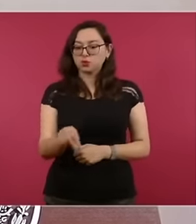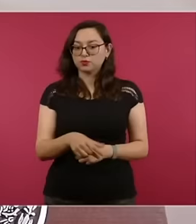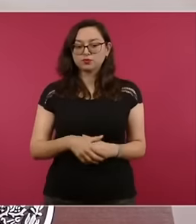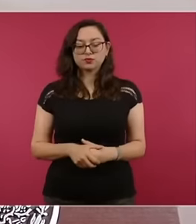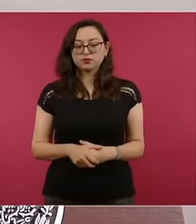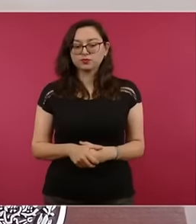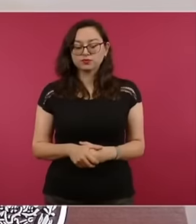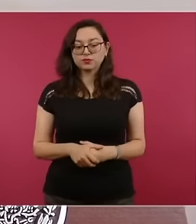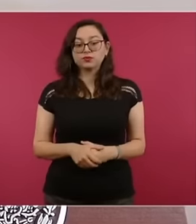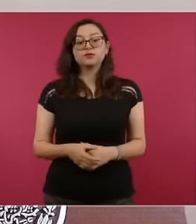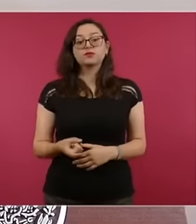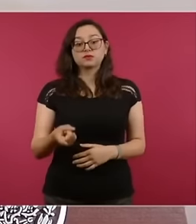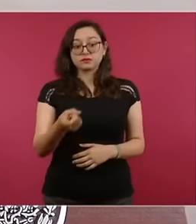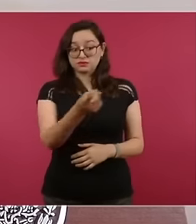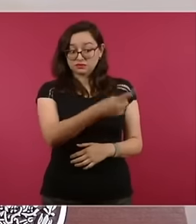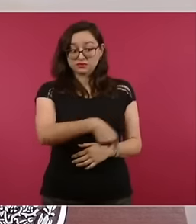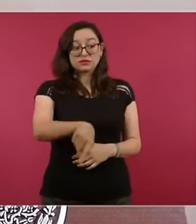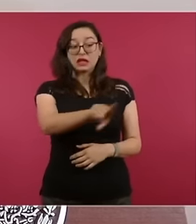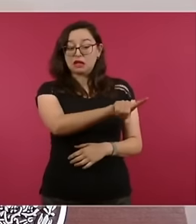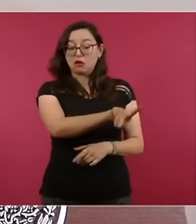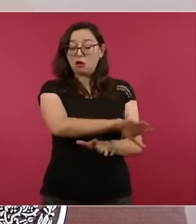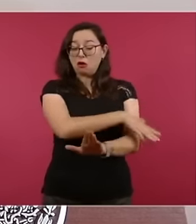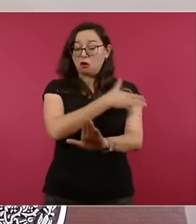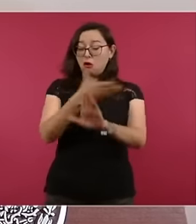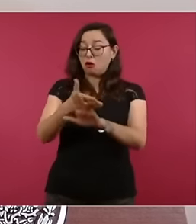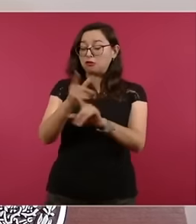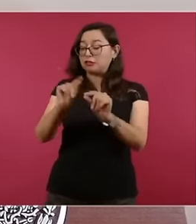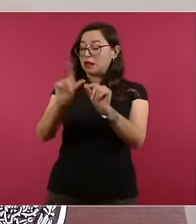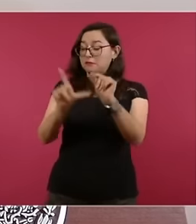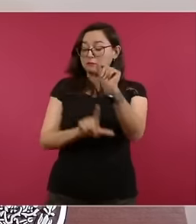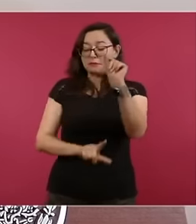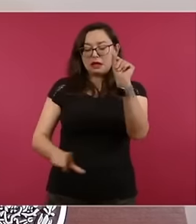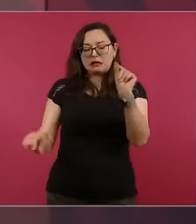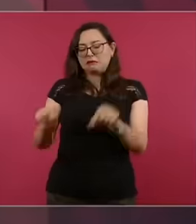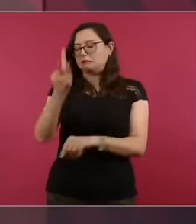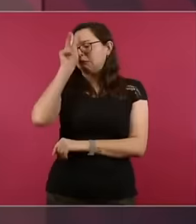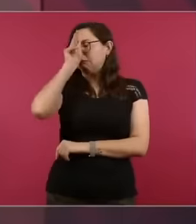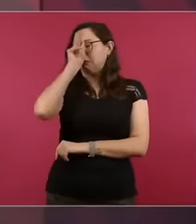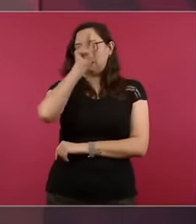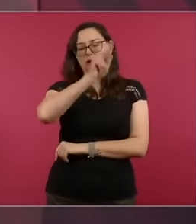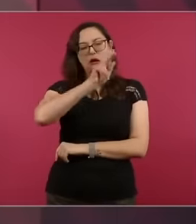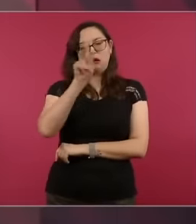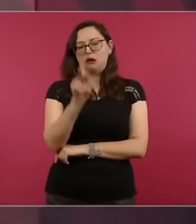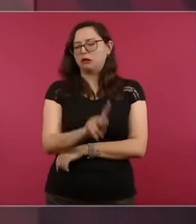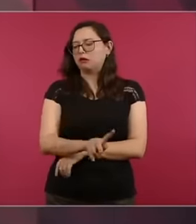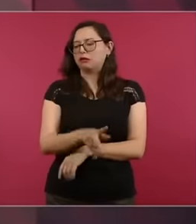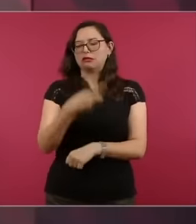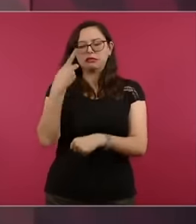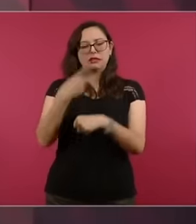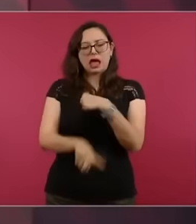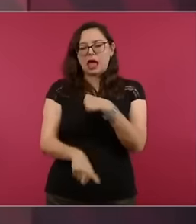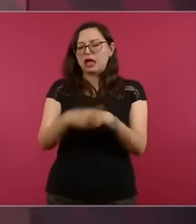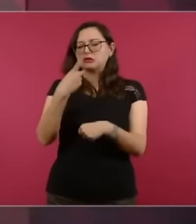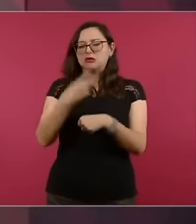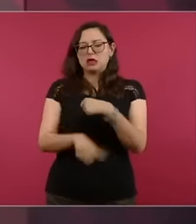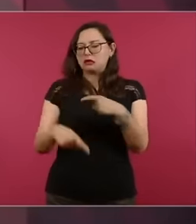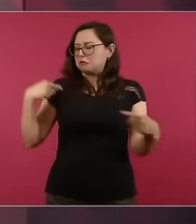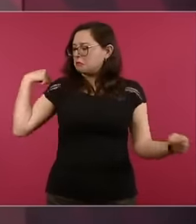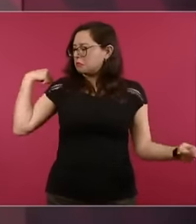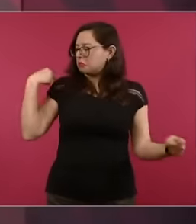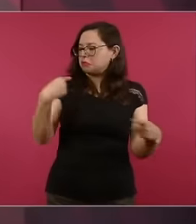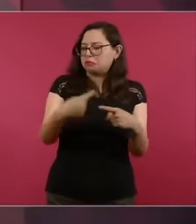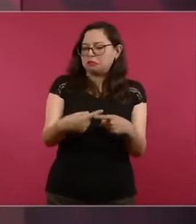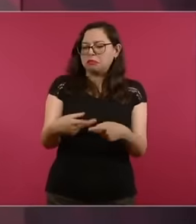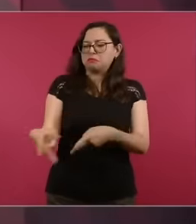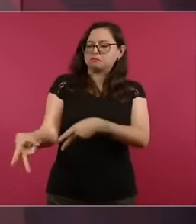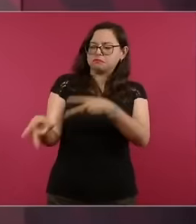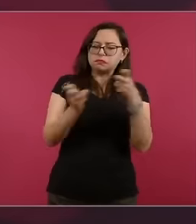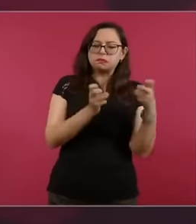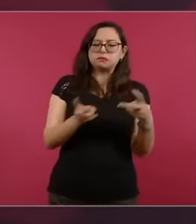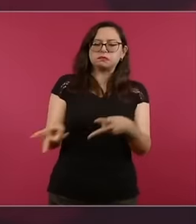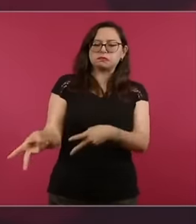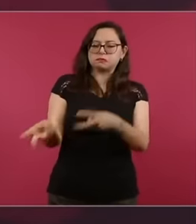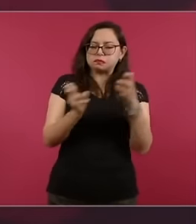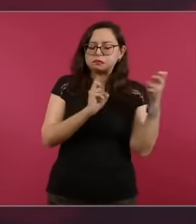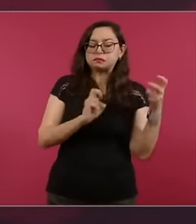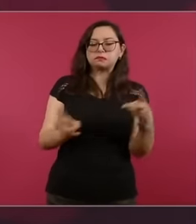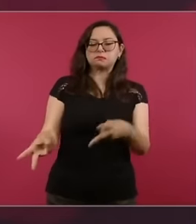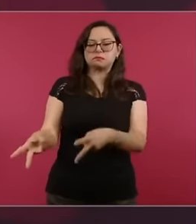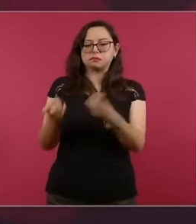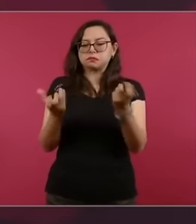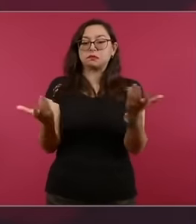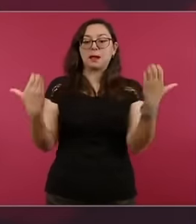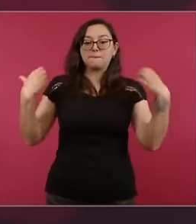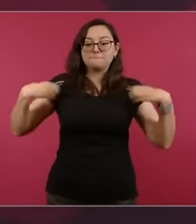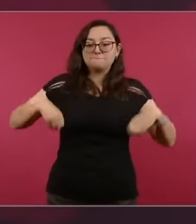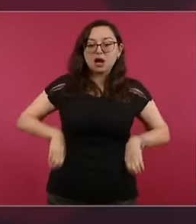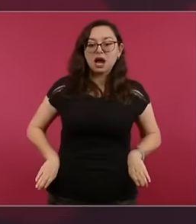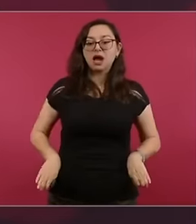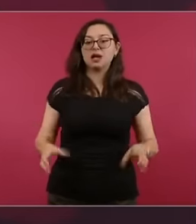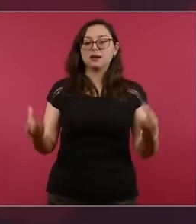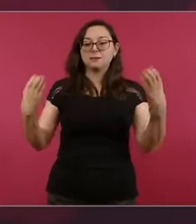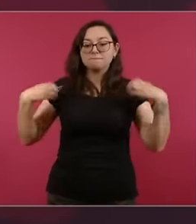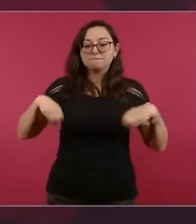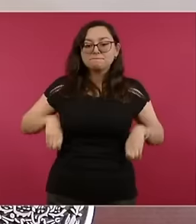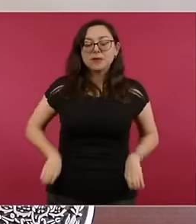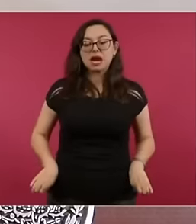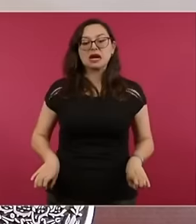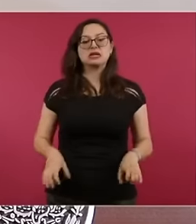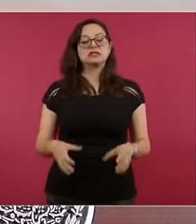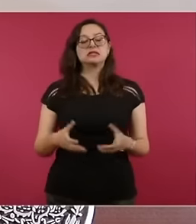have done a lot of harm to the country. They have looted Mexico a lot, they have robbed more, they are the